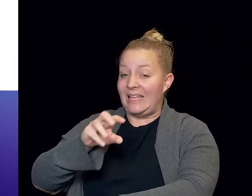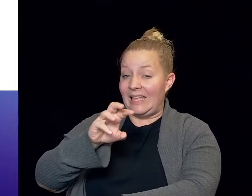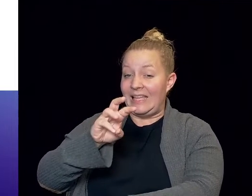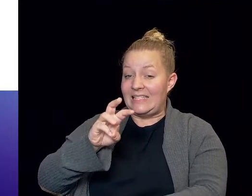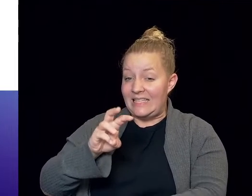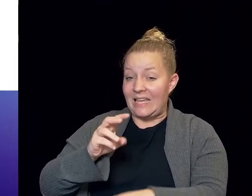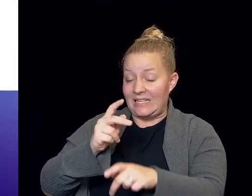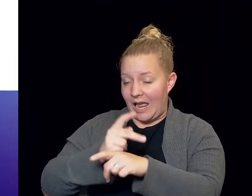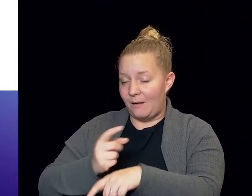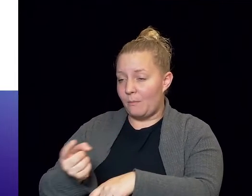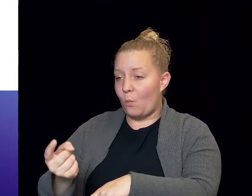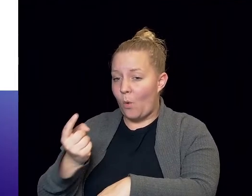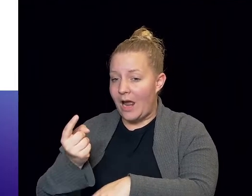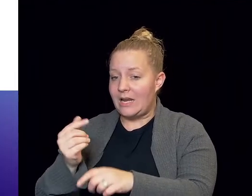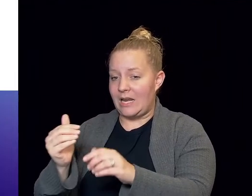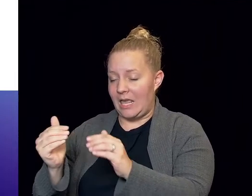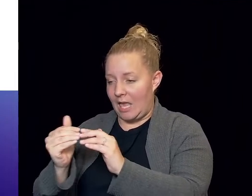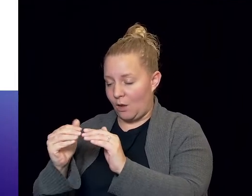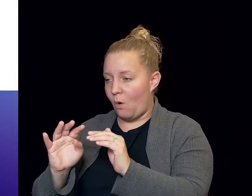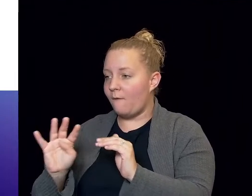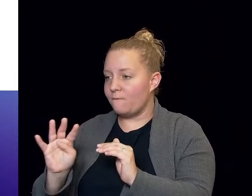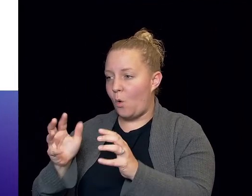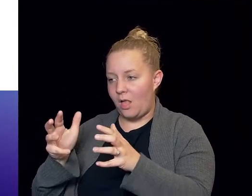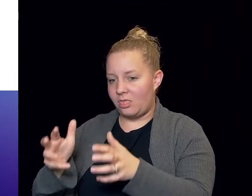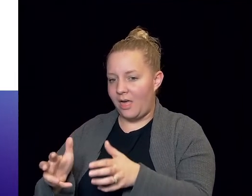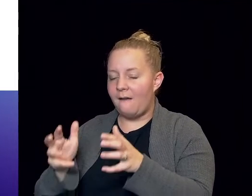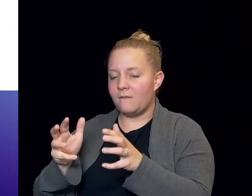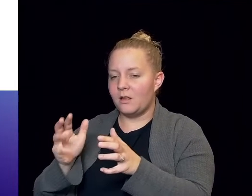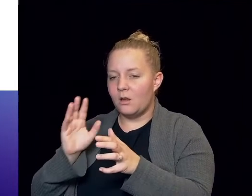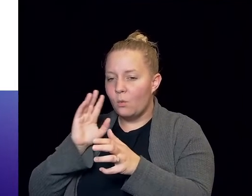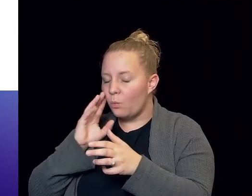with a 4 remaining. And so then, we're going to include another 0